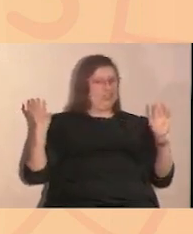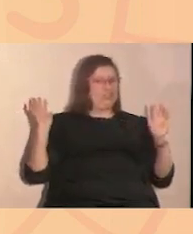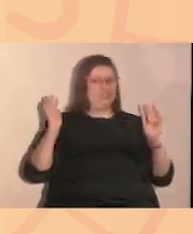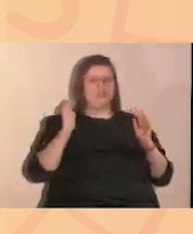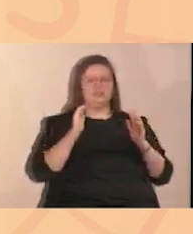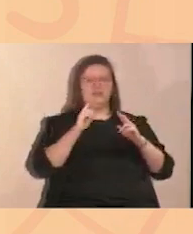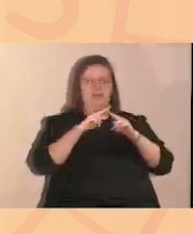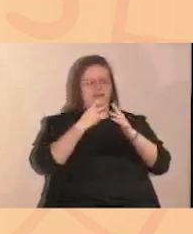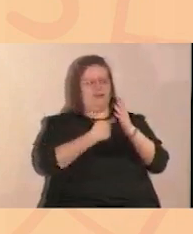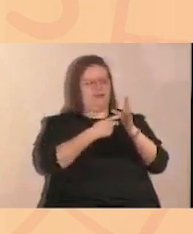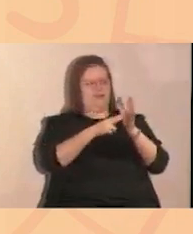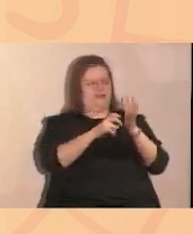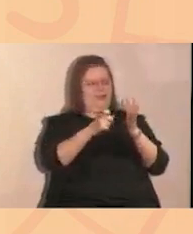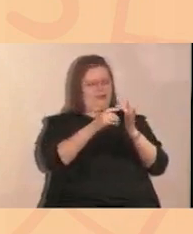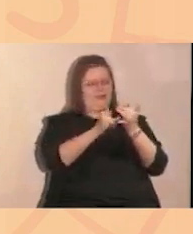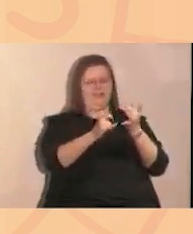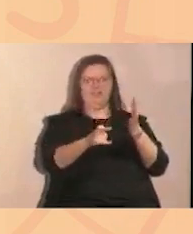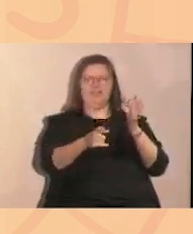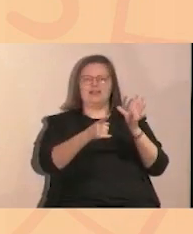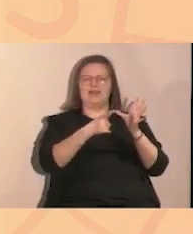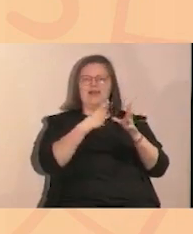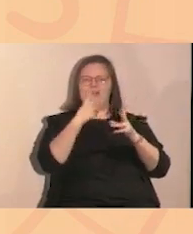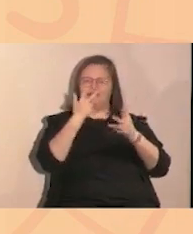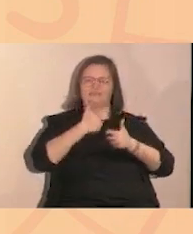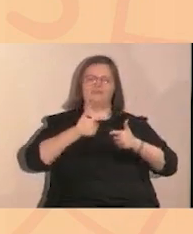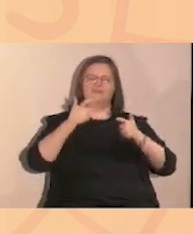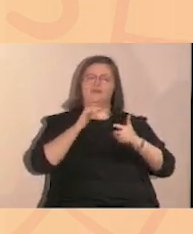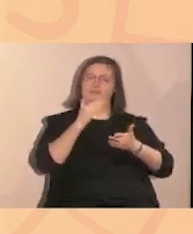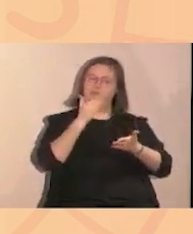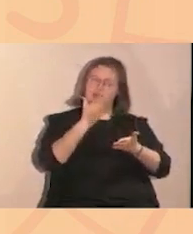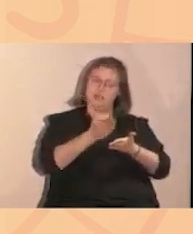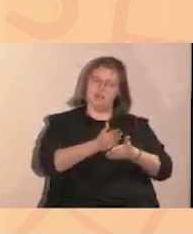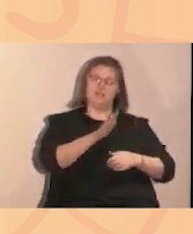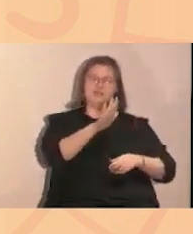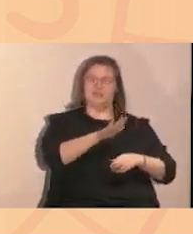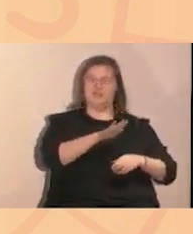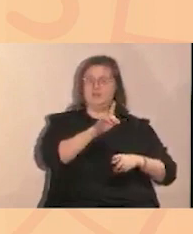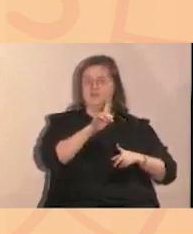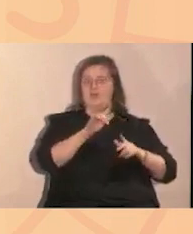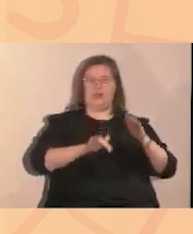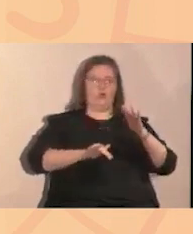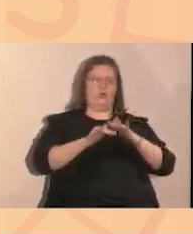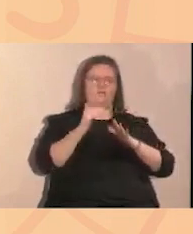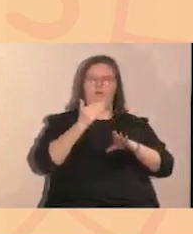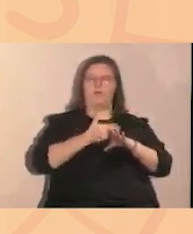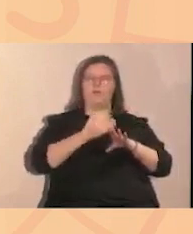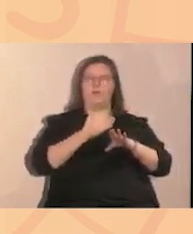And Franchesca gave one of her signature chuckles and said, "That may be true, Sonny, but you've spent all of your career working with young mob."